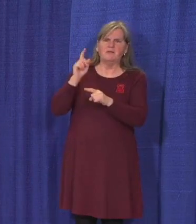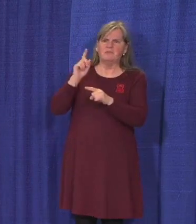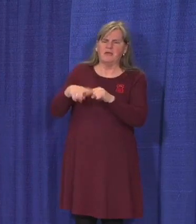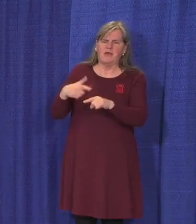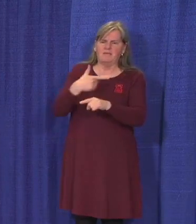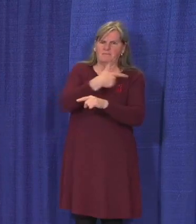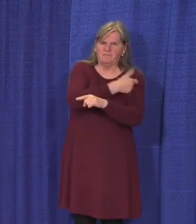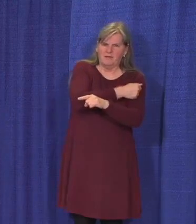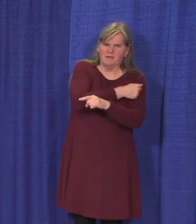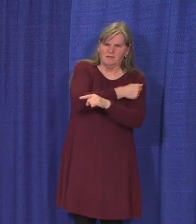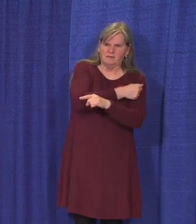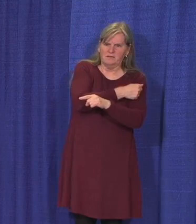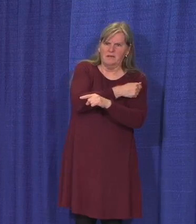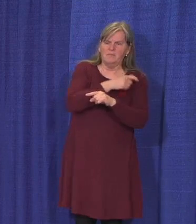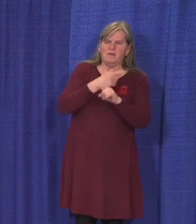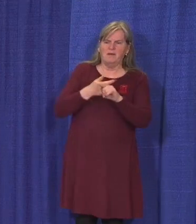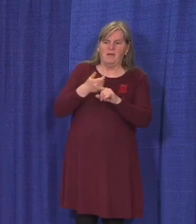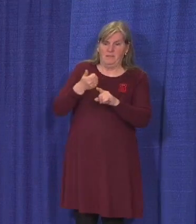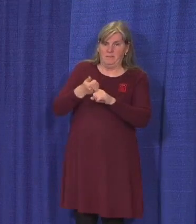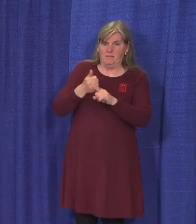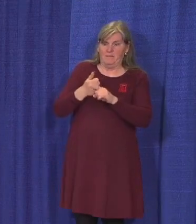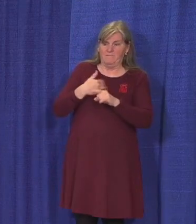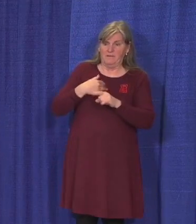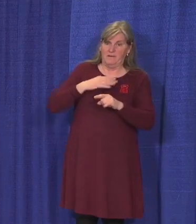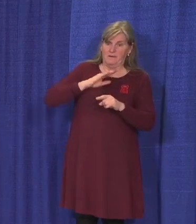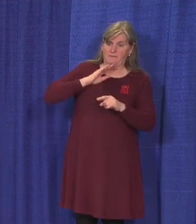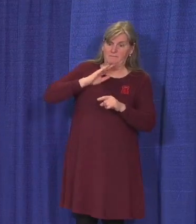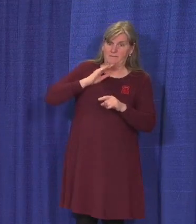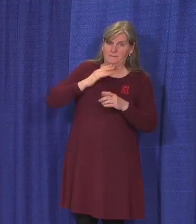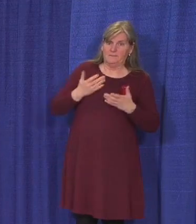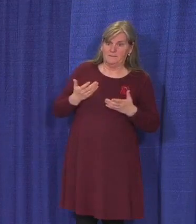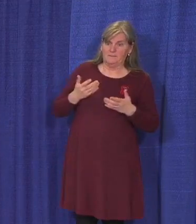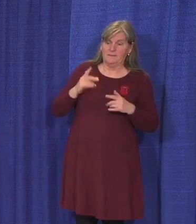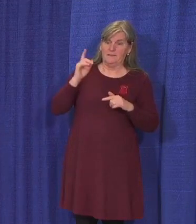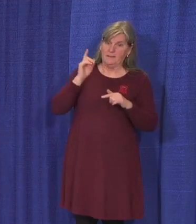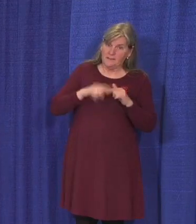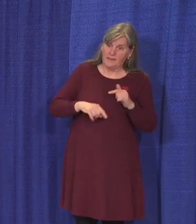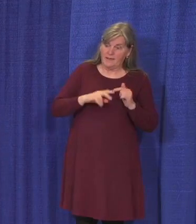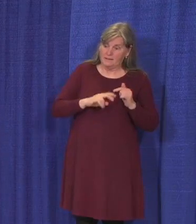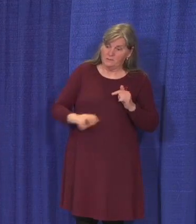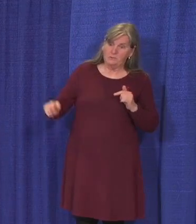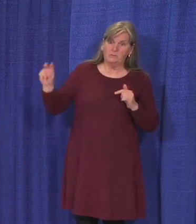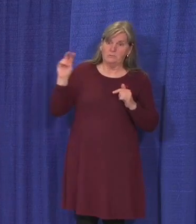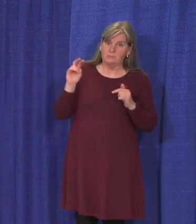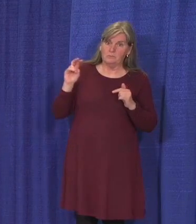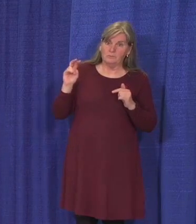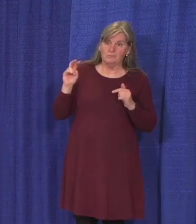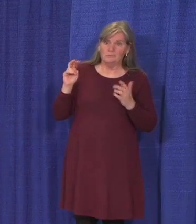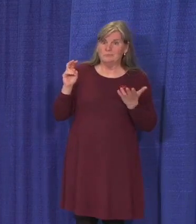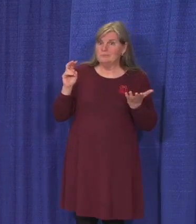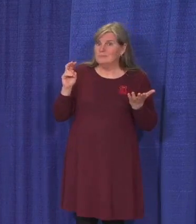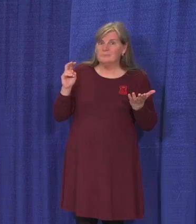We will move to Luke. This is a question for both premail serve dose silver and